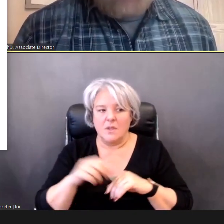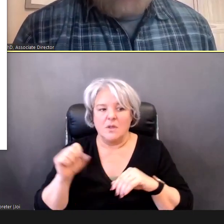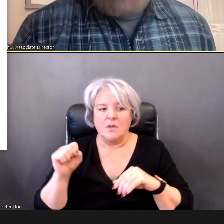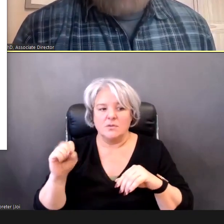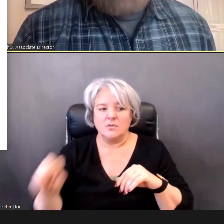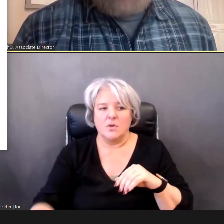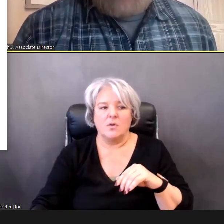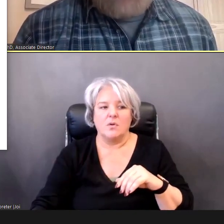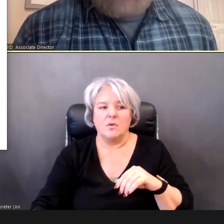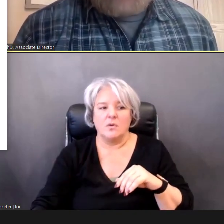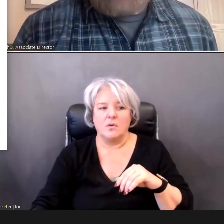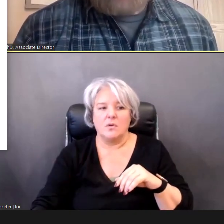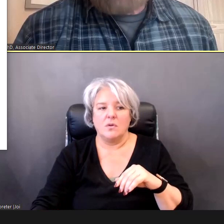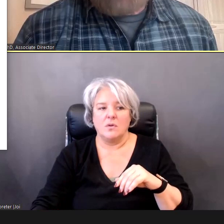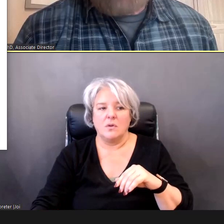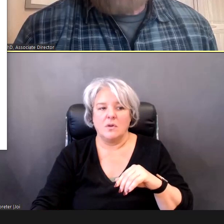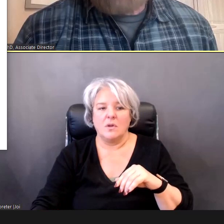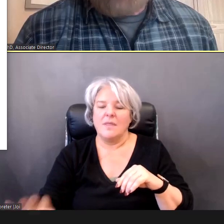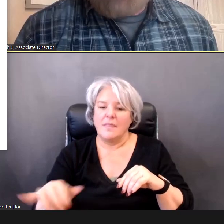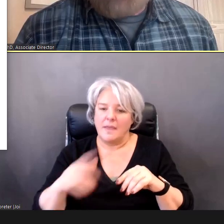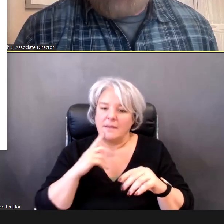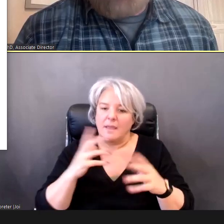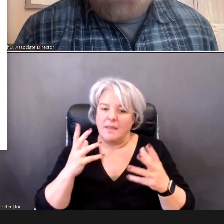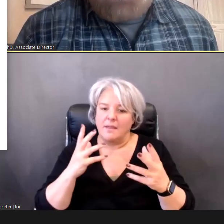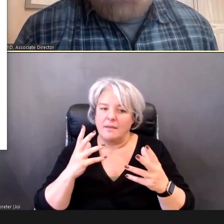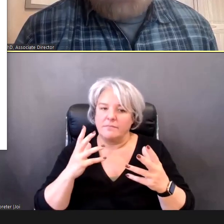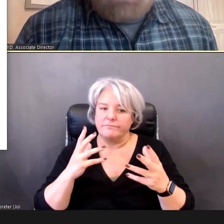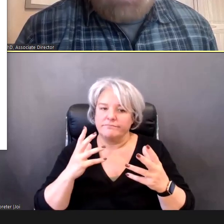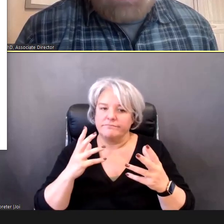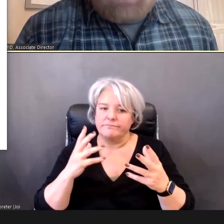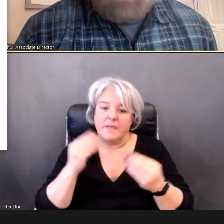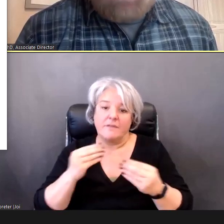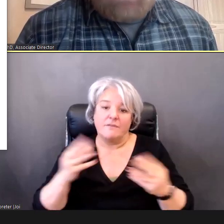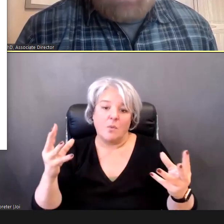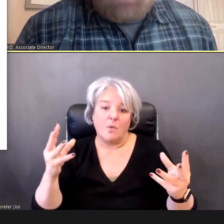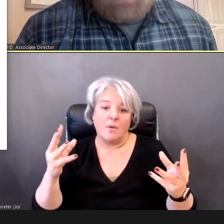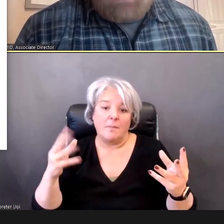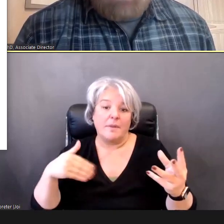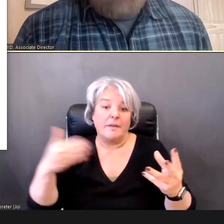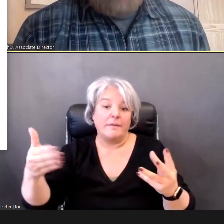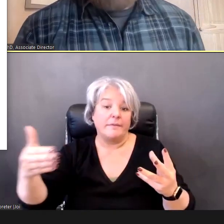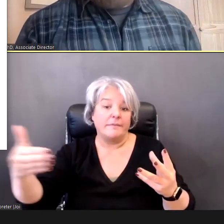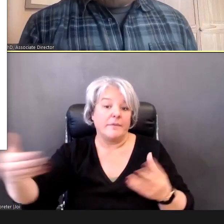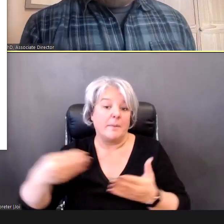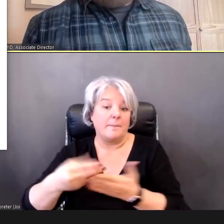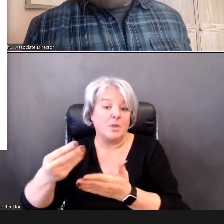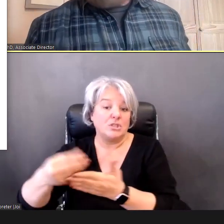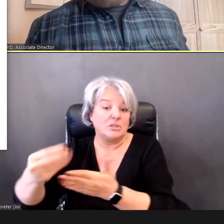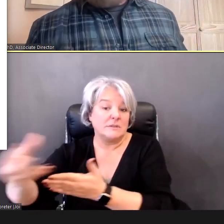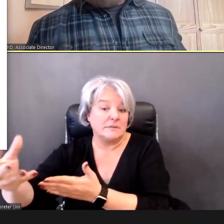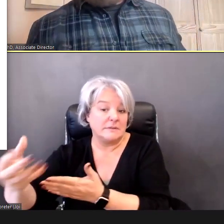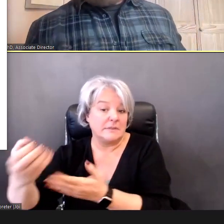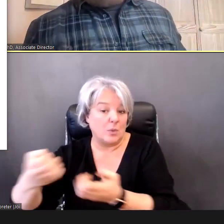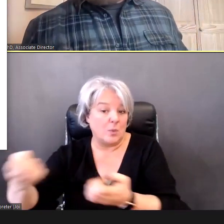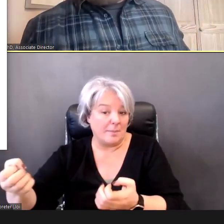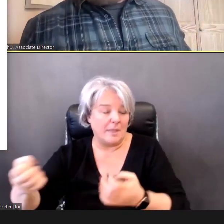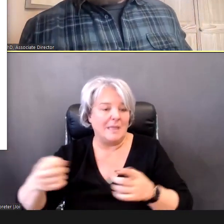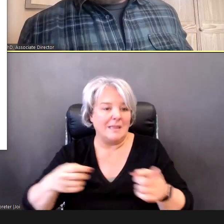so that can inform F future